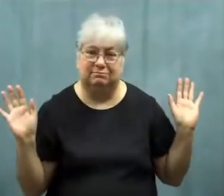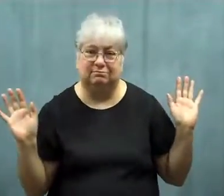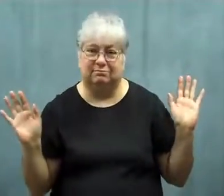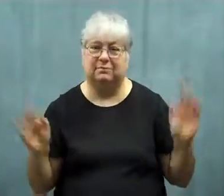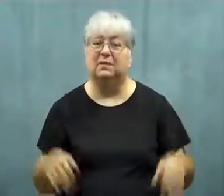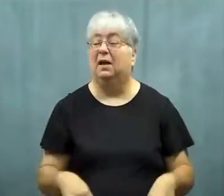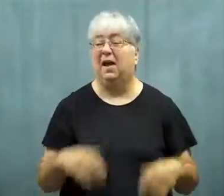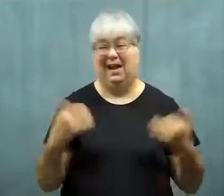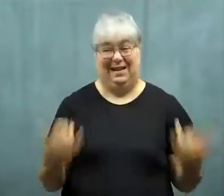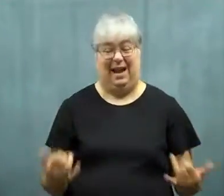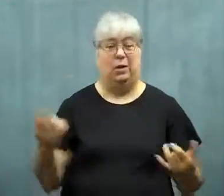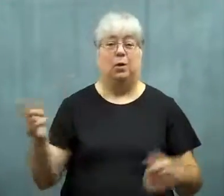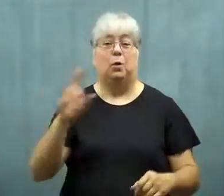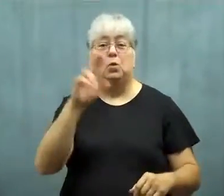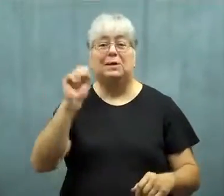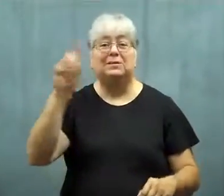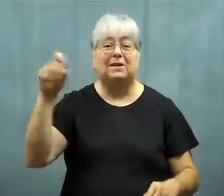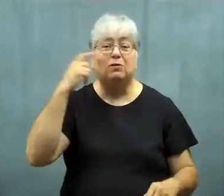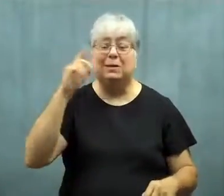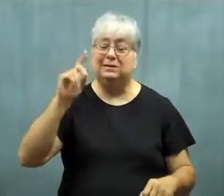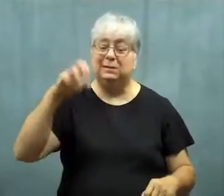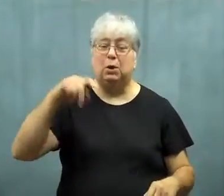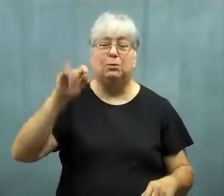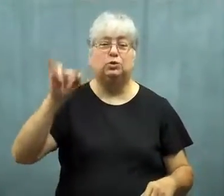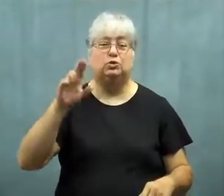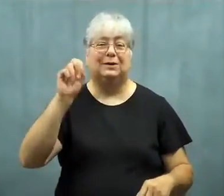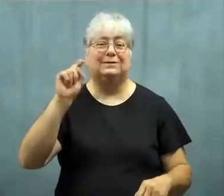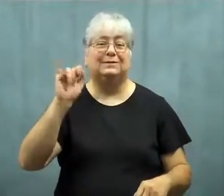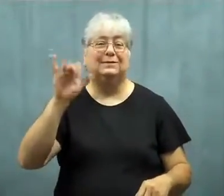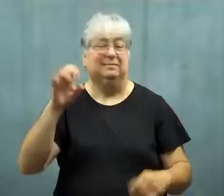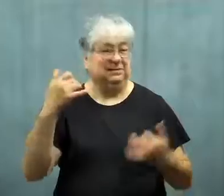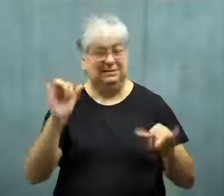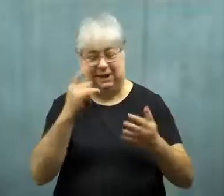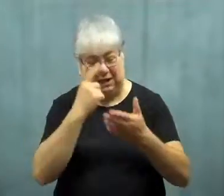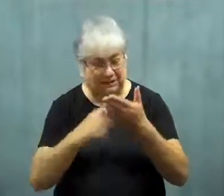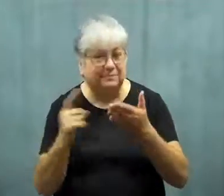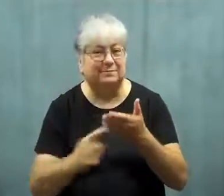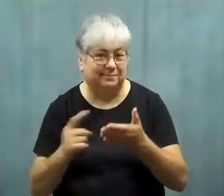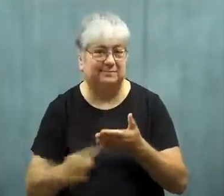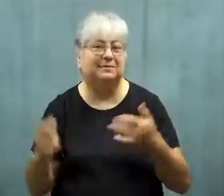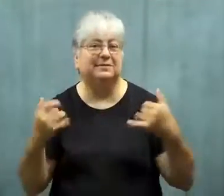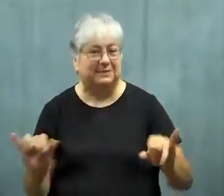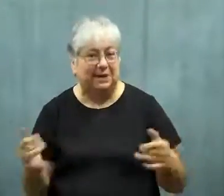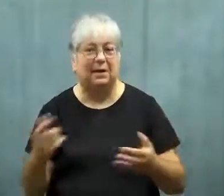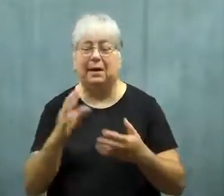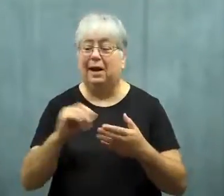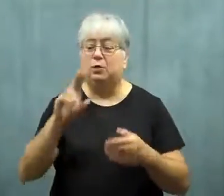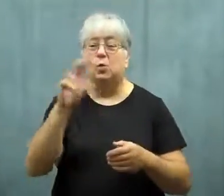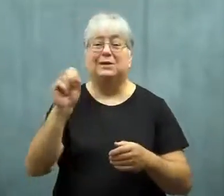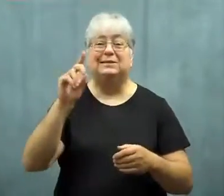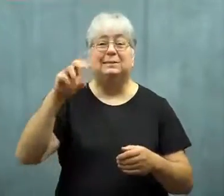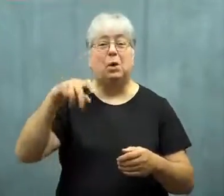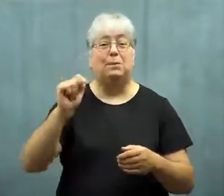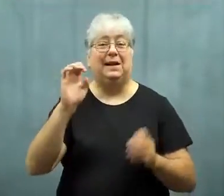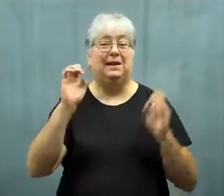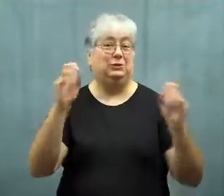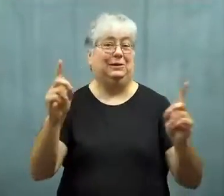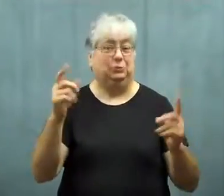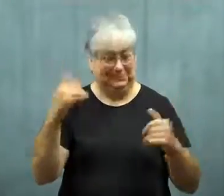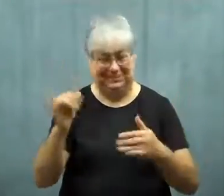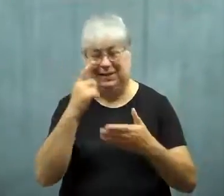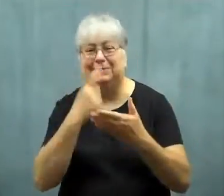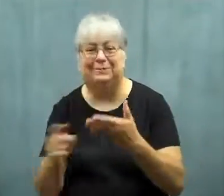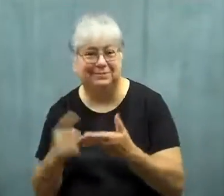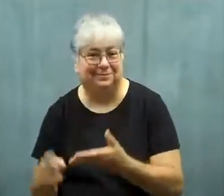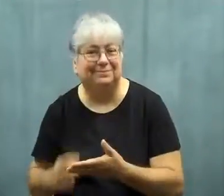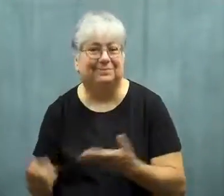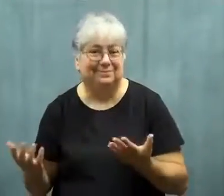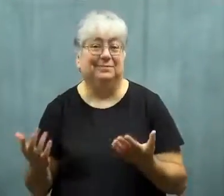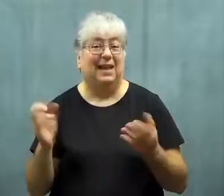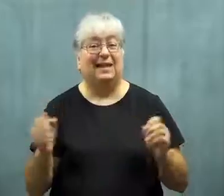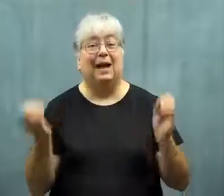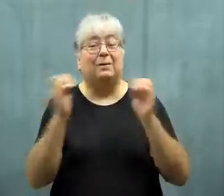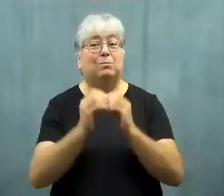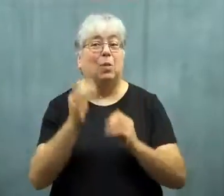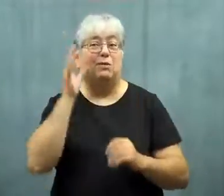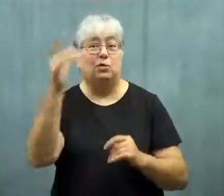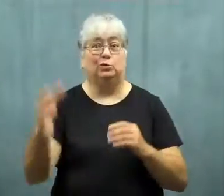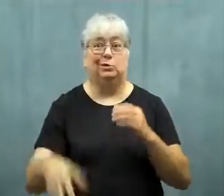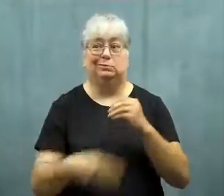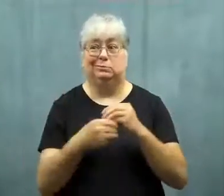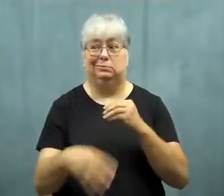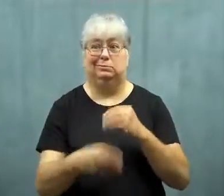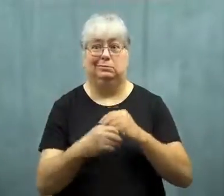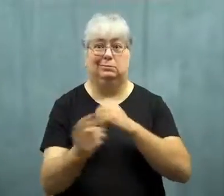The U.S. Department of Justice continues to investigate.